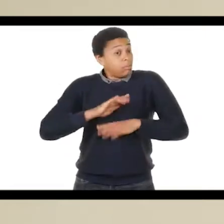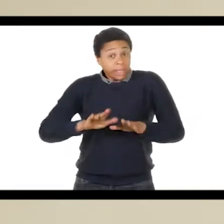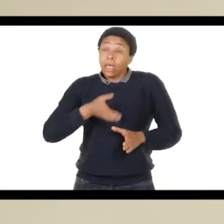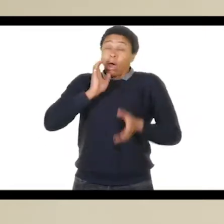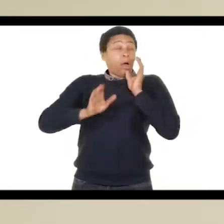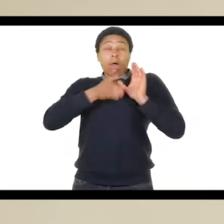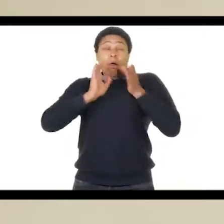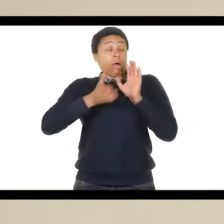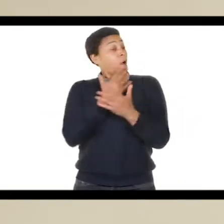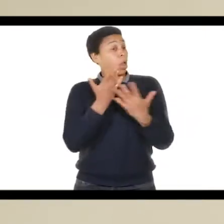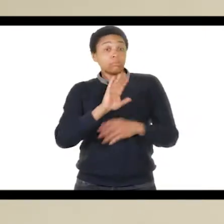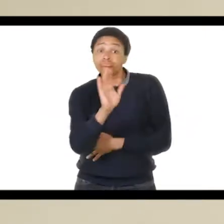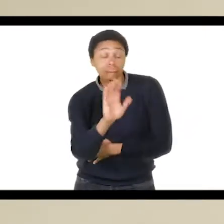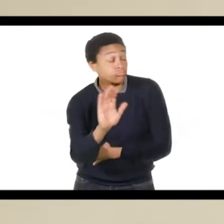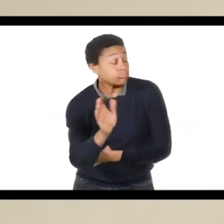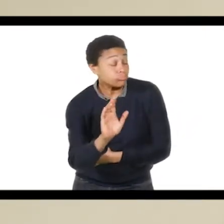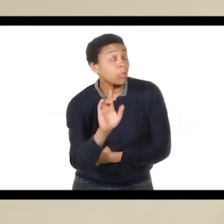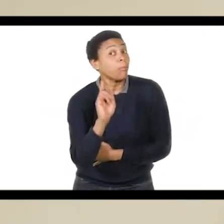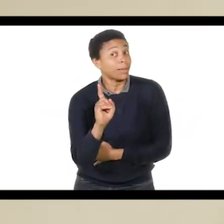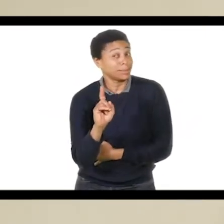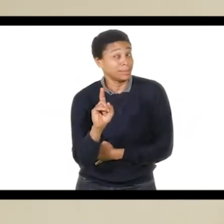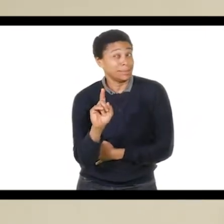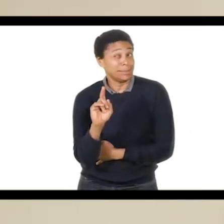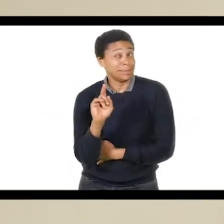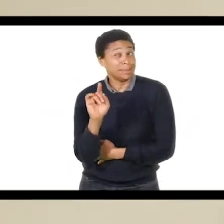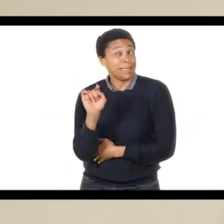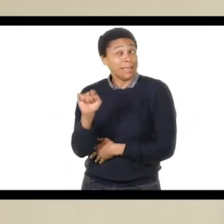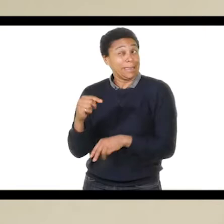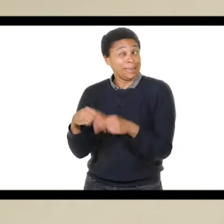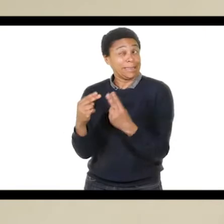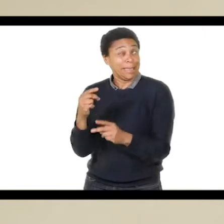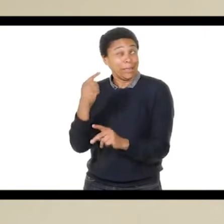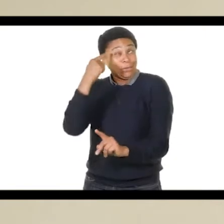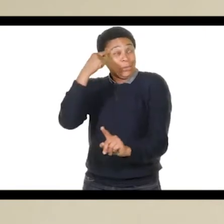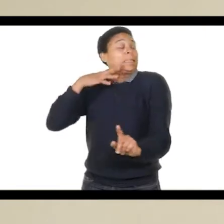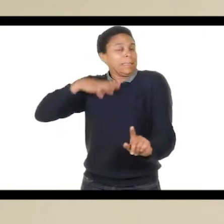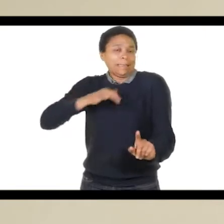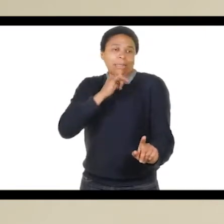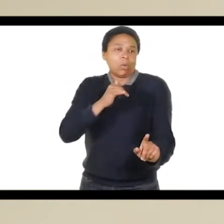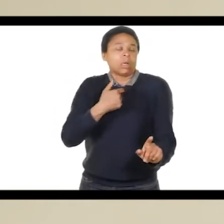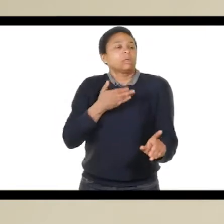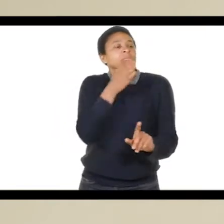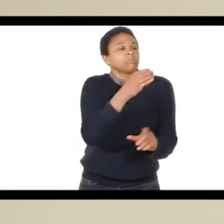And so, anyway, I got a bottle of wine. And my daughter had gone off out. She was home on leave.